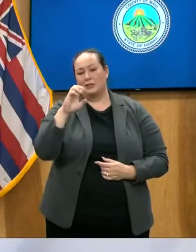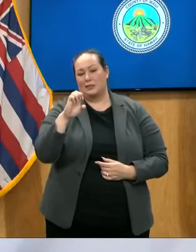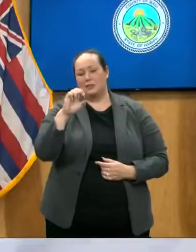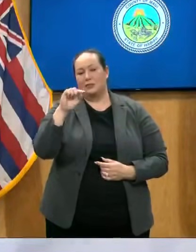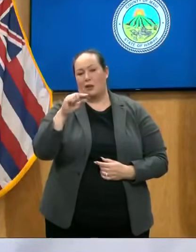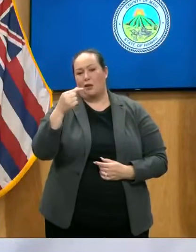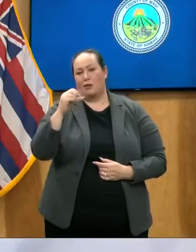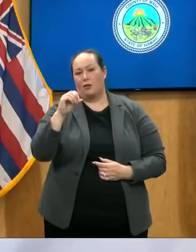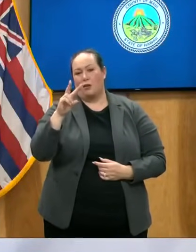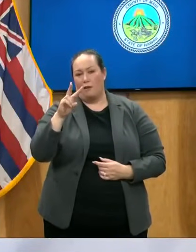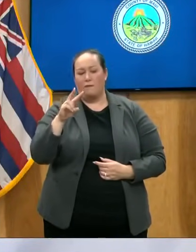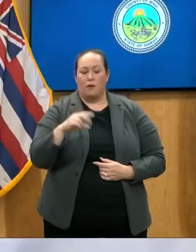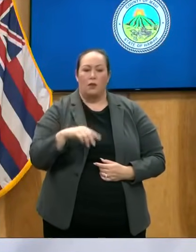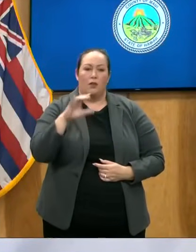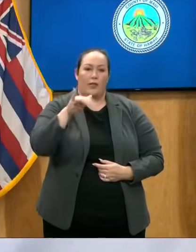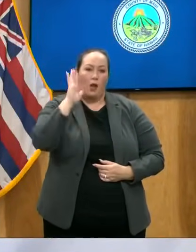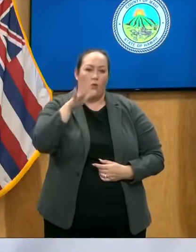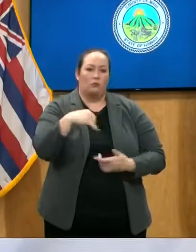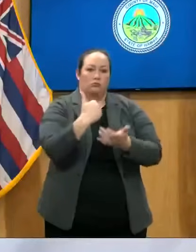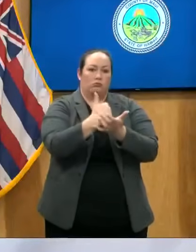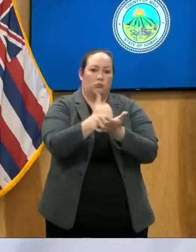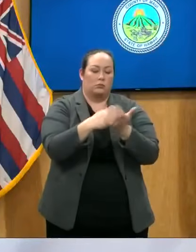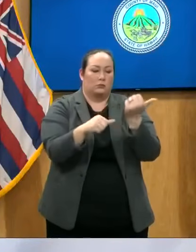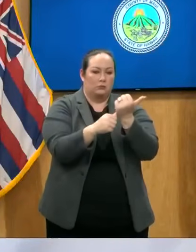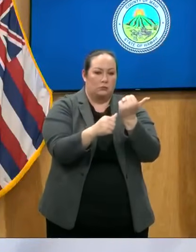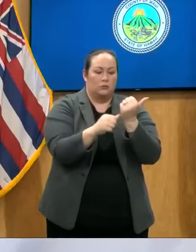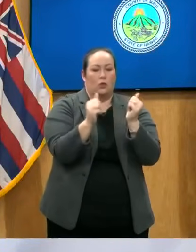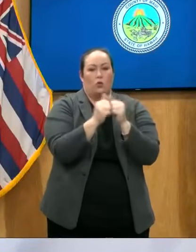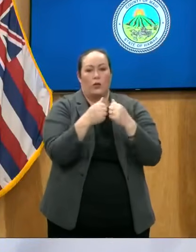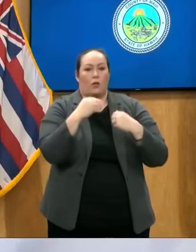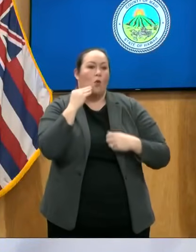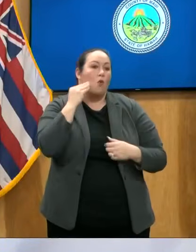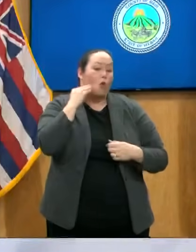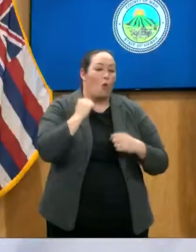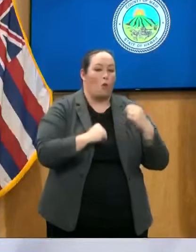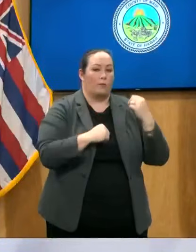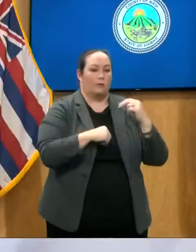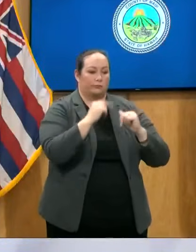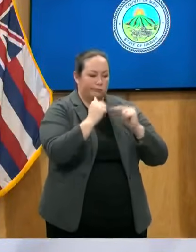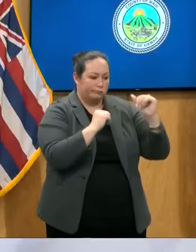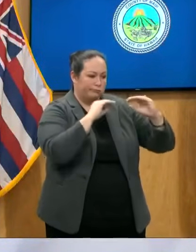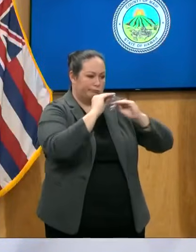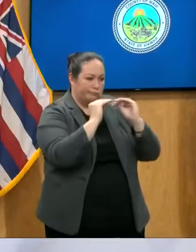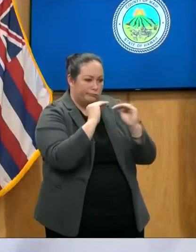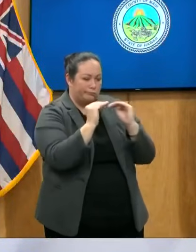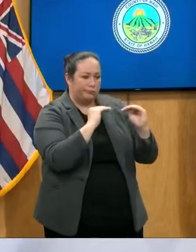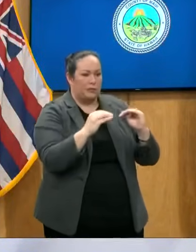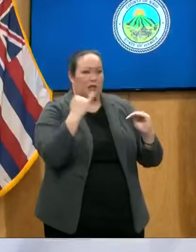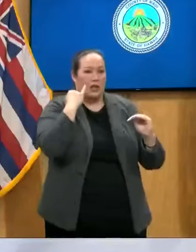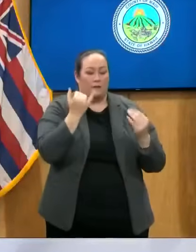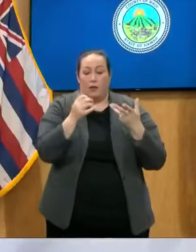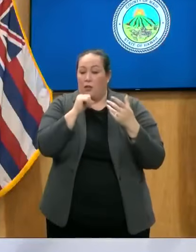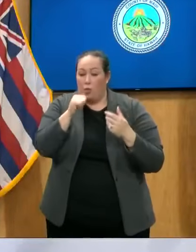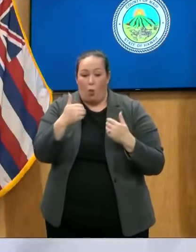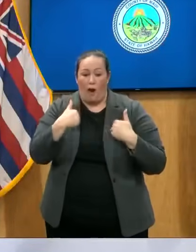provide direct grants to those individuals to assist them with home repair. or replacement. and certain